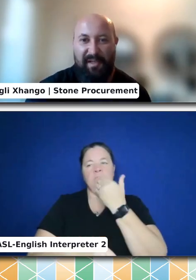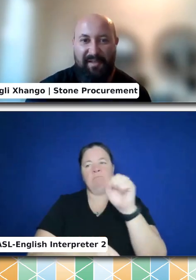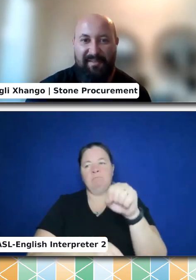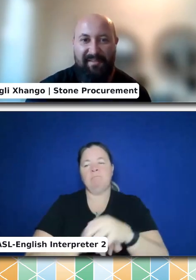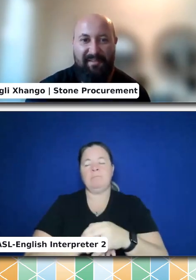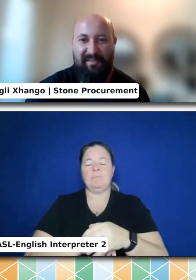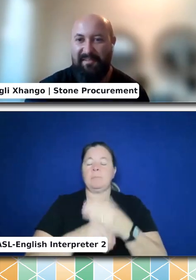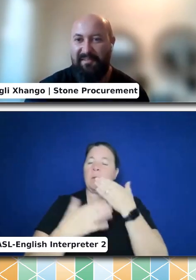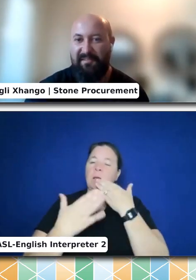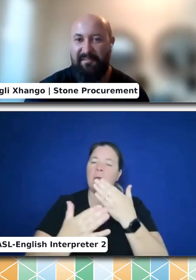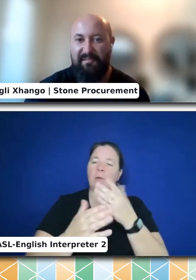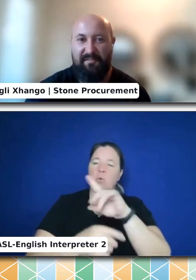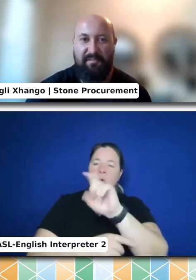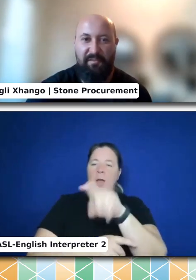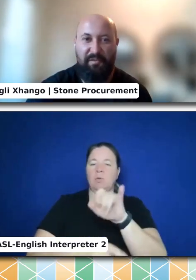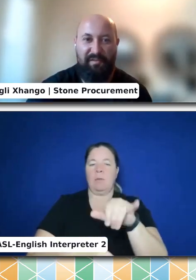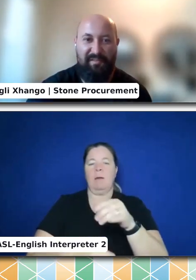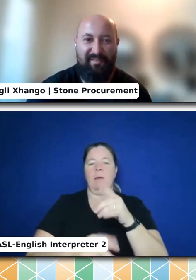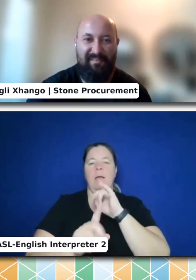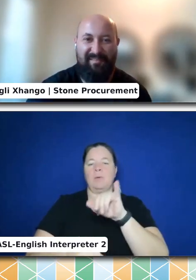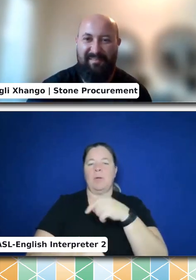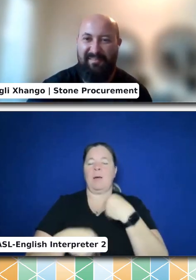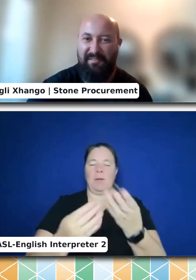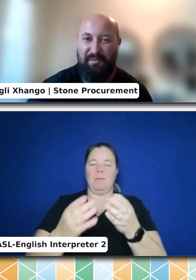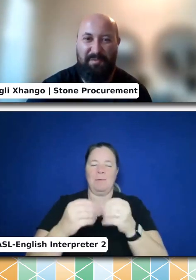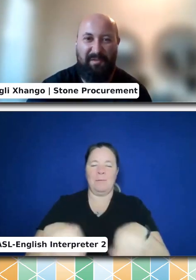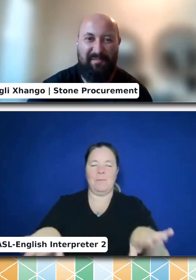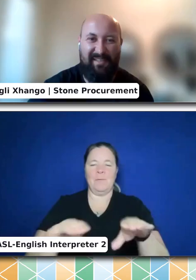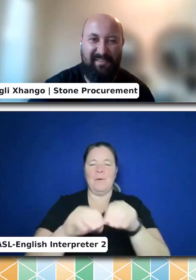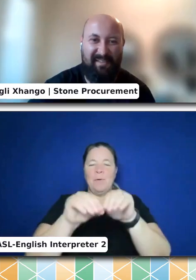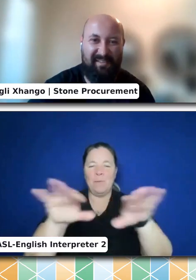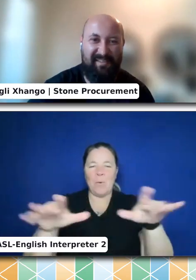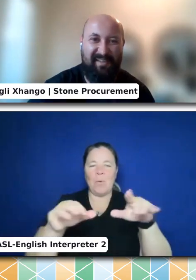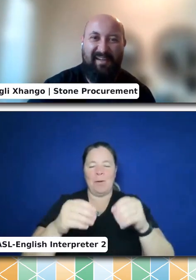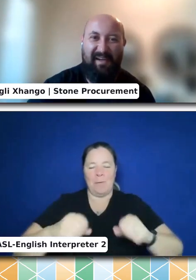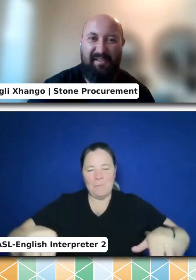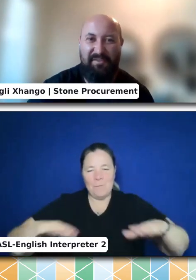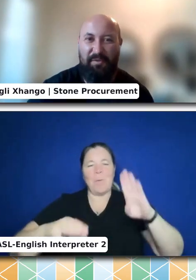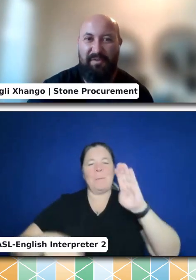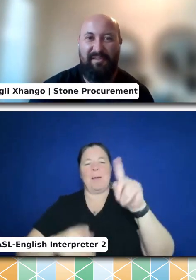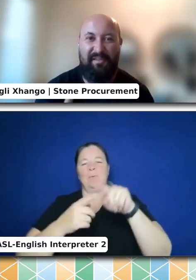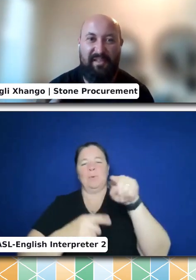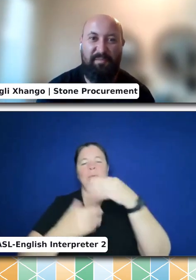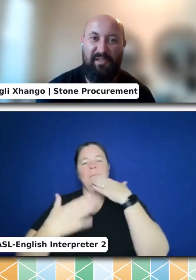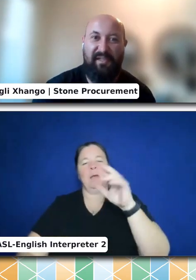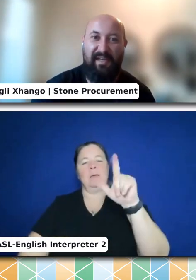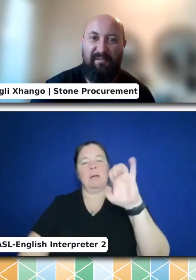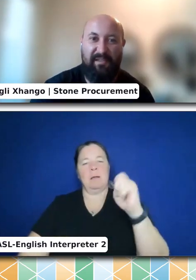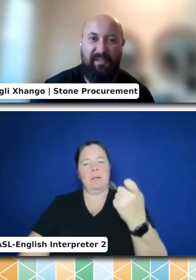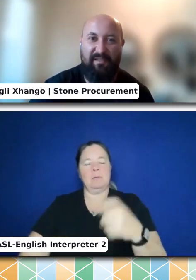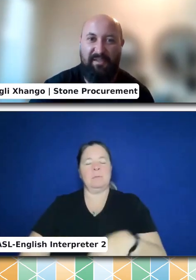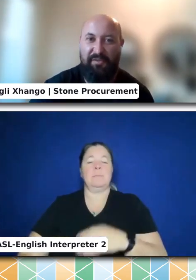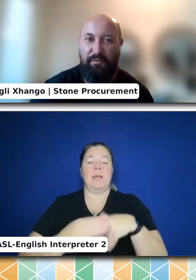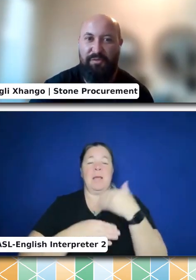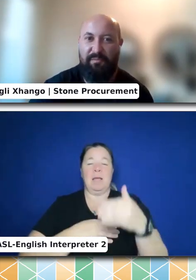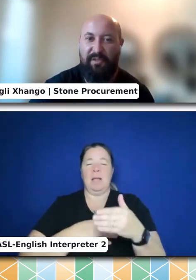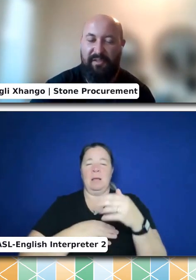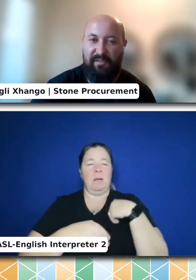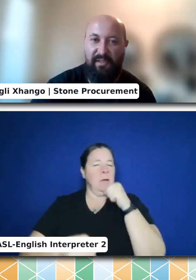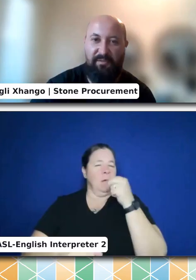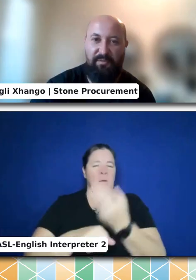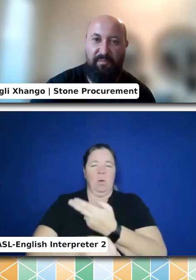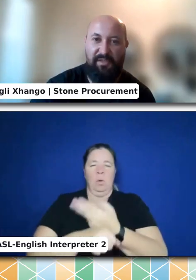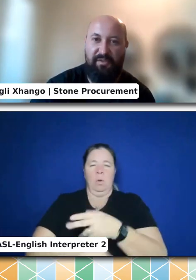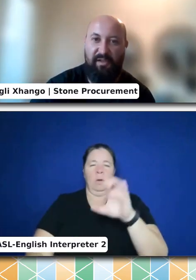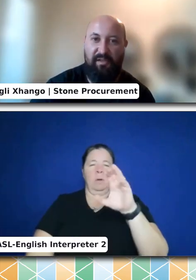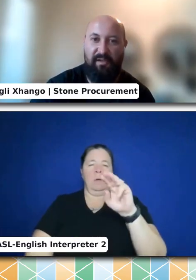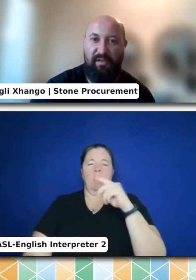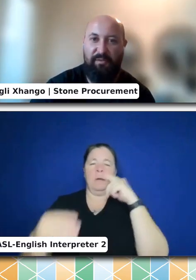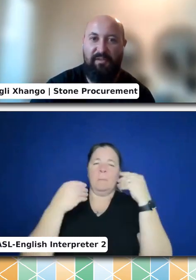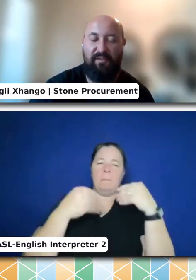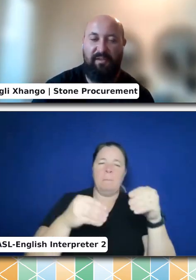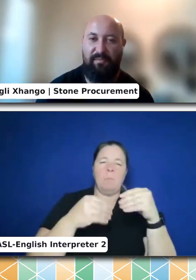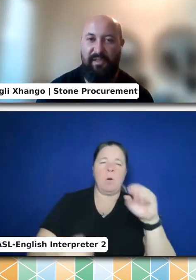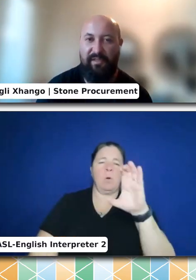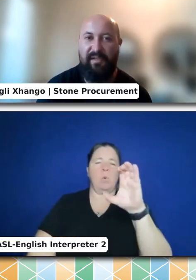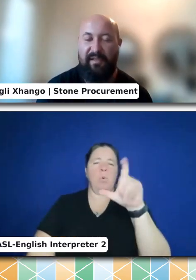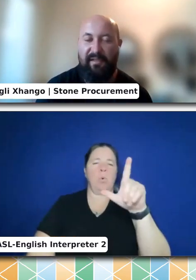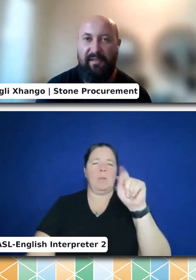Well, that's right, yes. No. No problem. Thanks, Alex. Uh, so, the next part, I haven't gotten to actually use the marketing collateral much, uh, onto it. A lot of my…